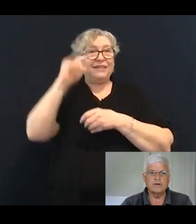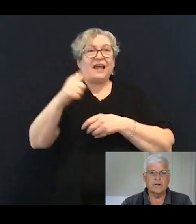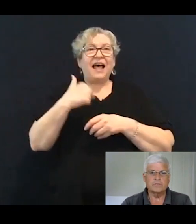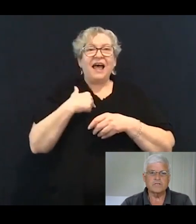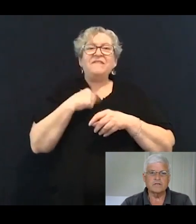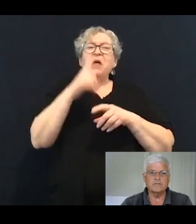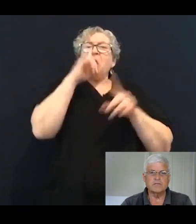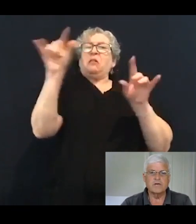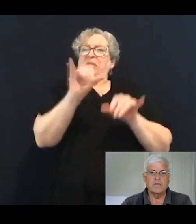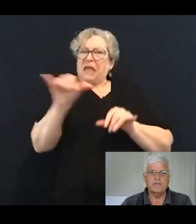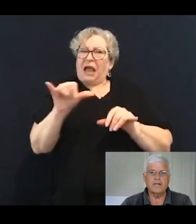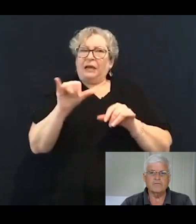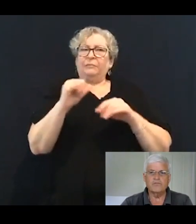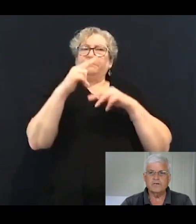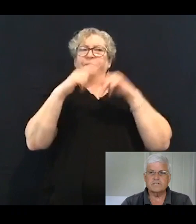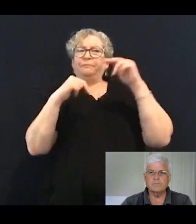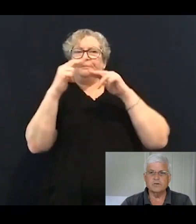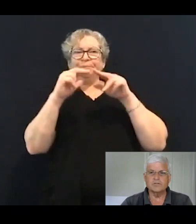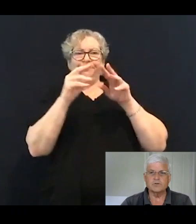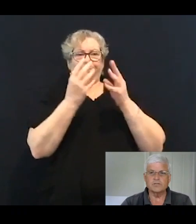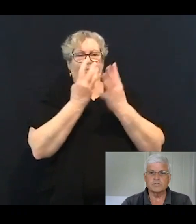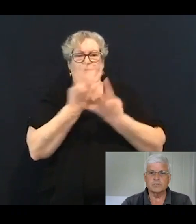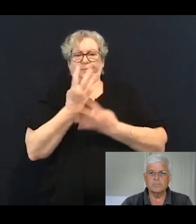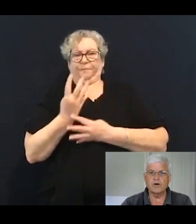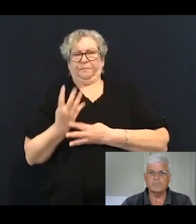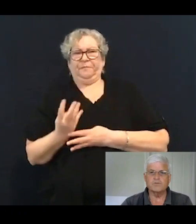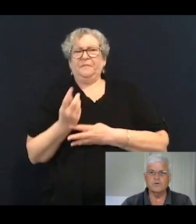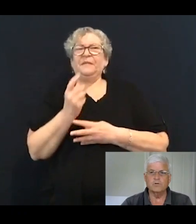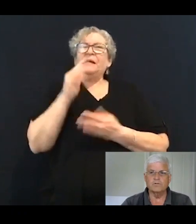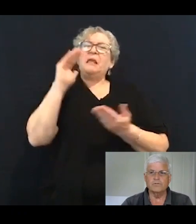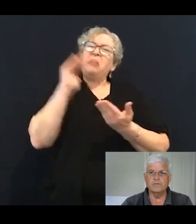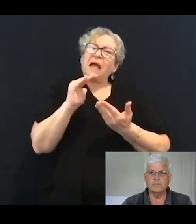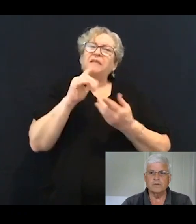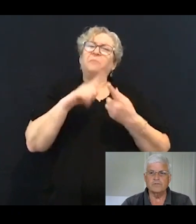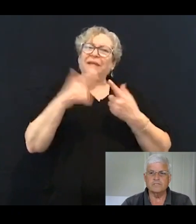that have a very similar structure, perhaps fewer of the cilia.